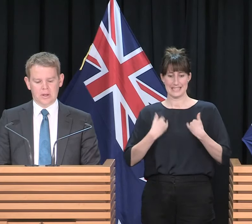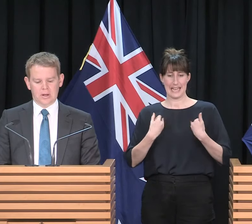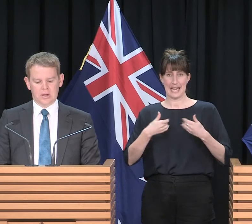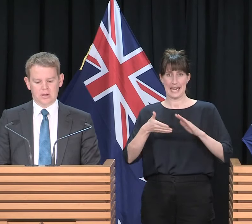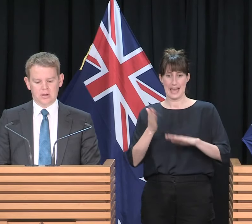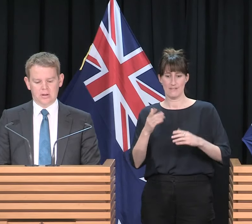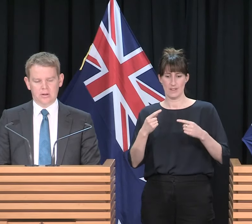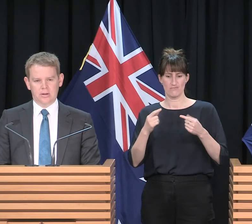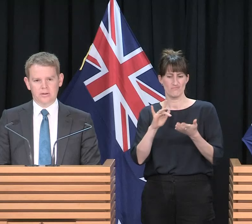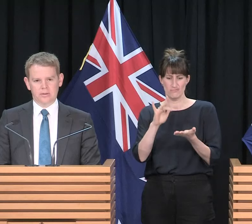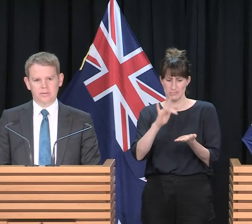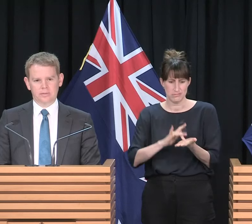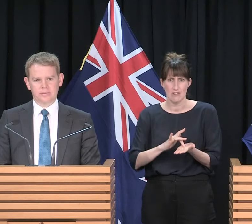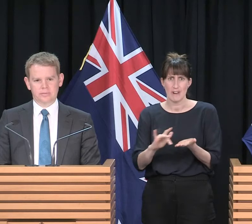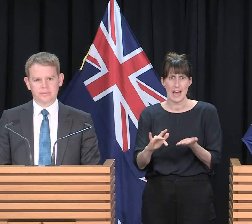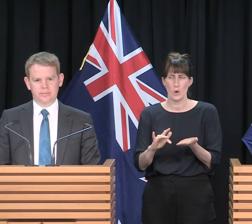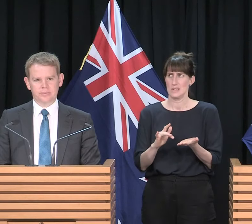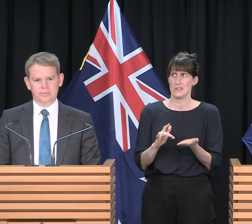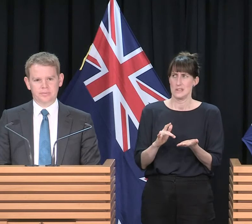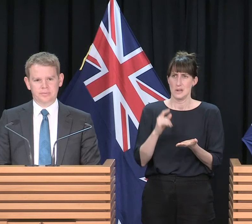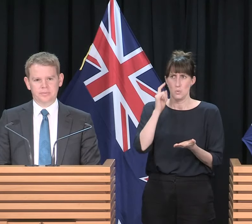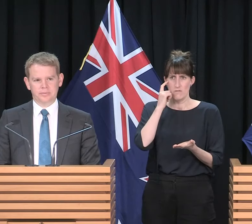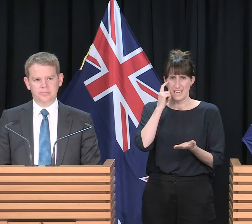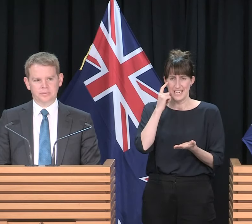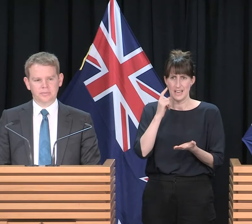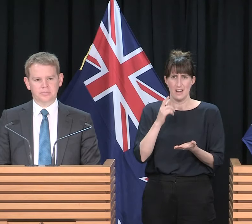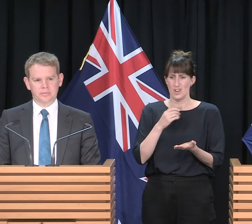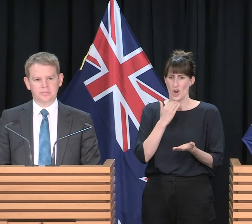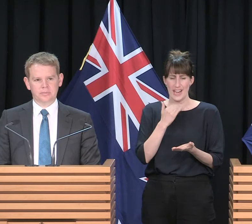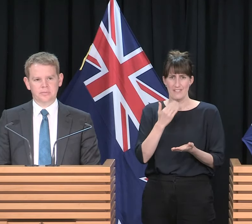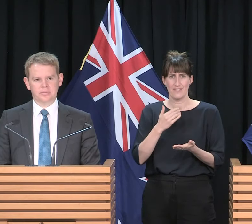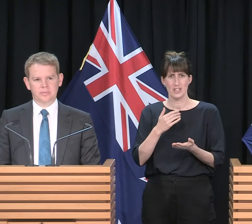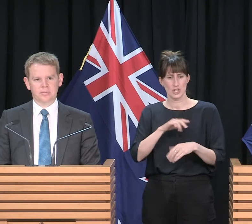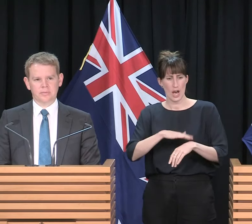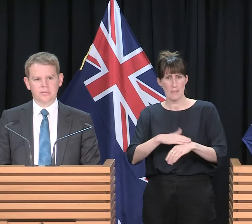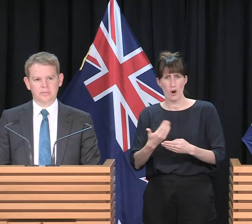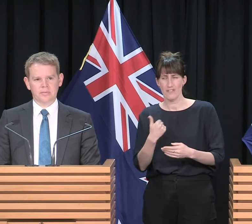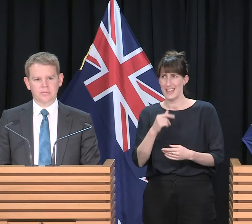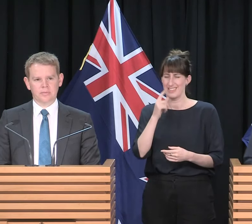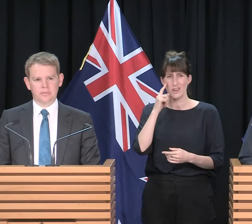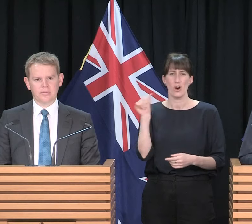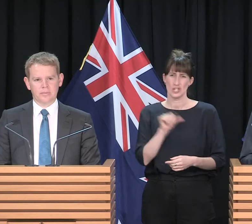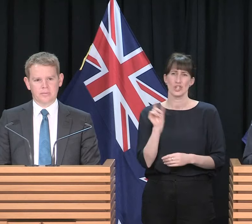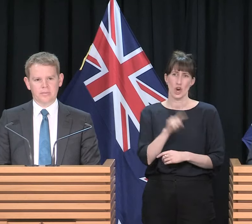of QR codes continuing to increase. My message to businesses who have stopped displaying their QR codes is